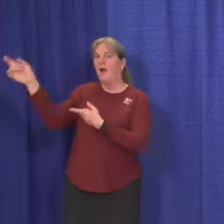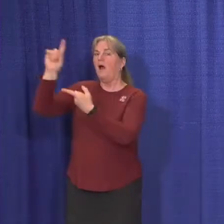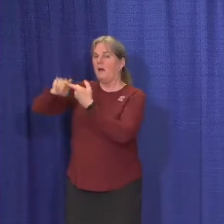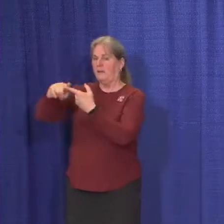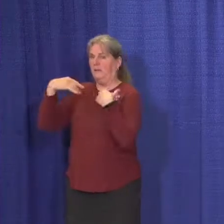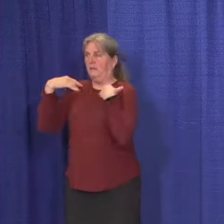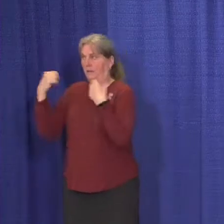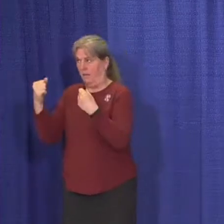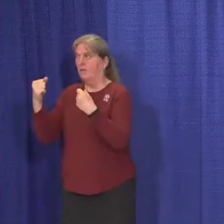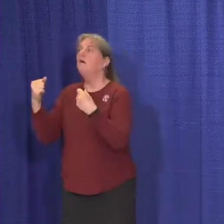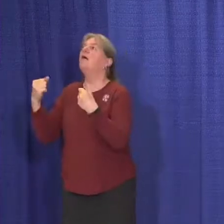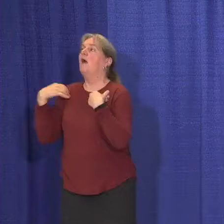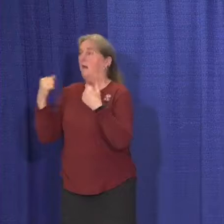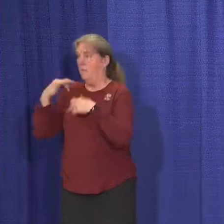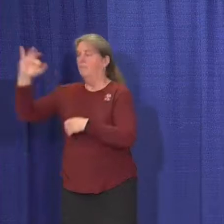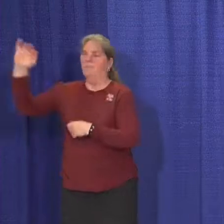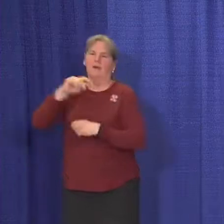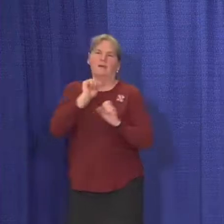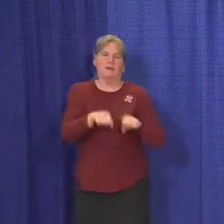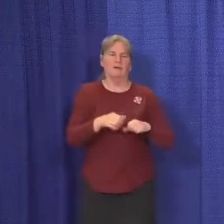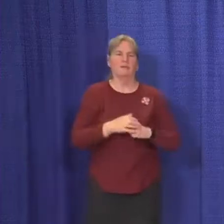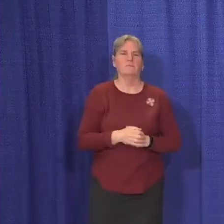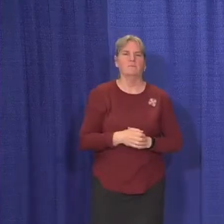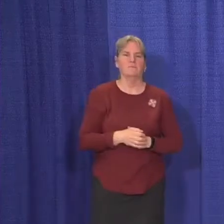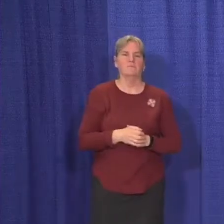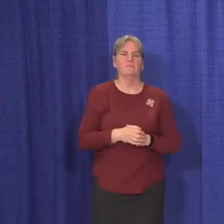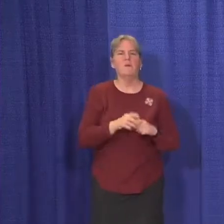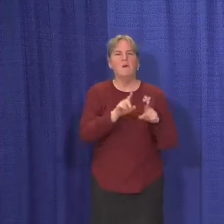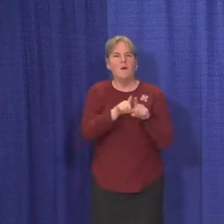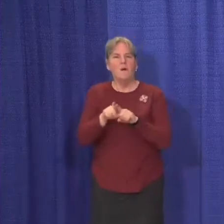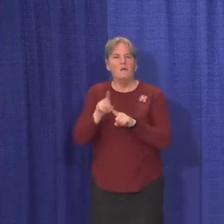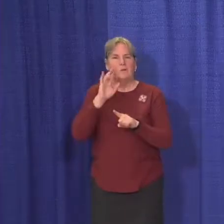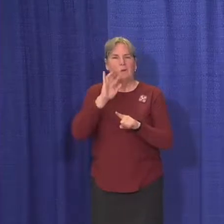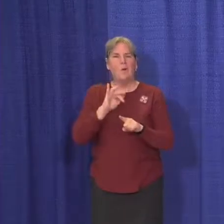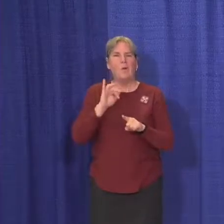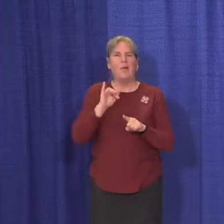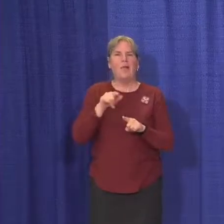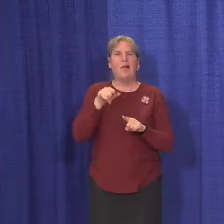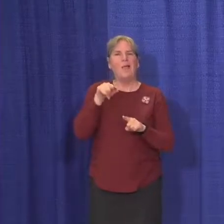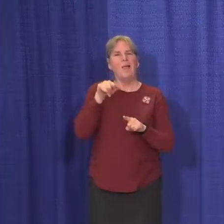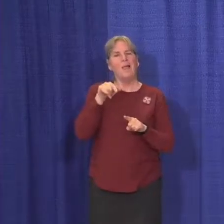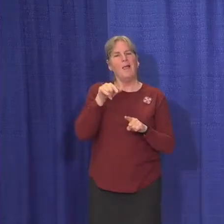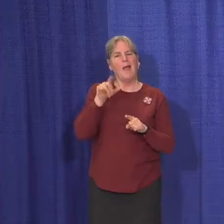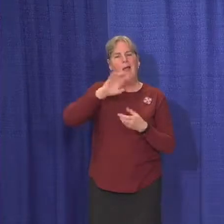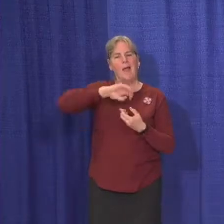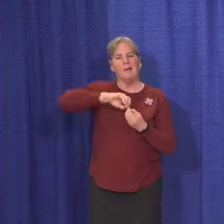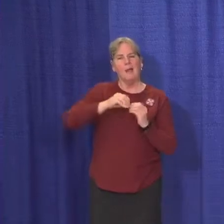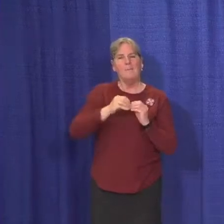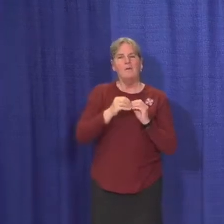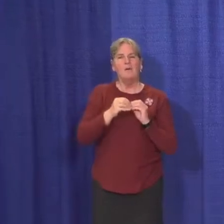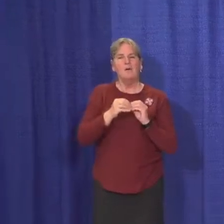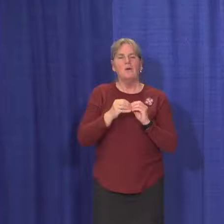remain out of territory until freedom of infection. The individual accounts and